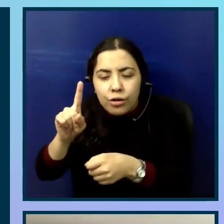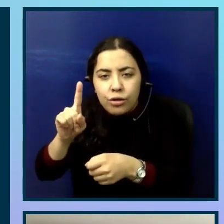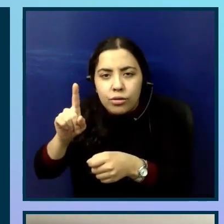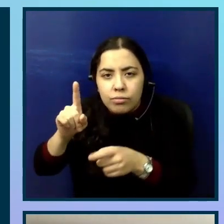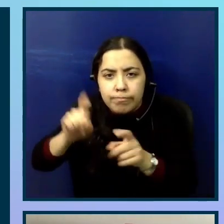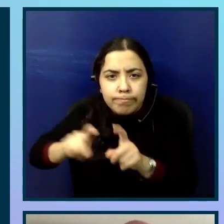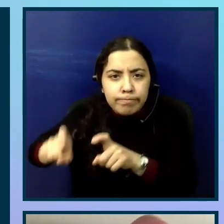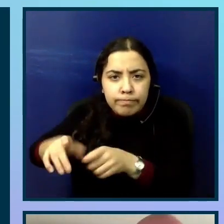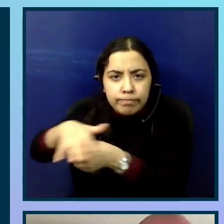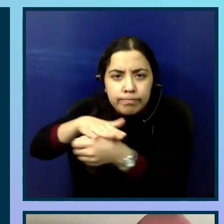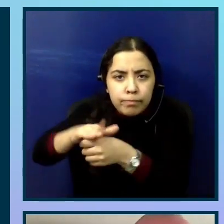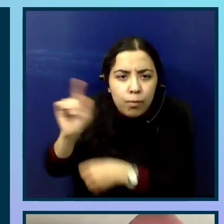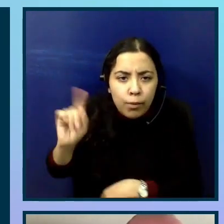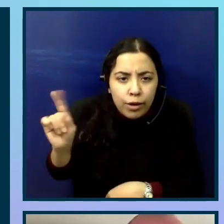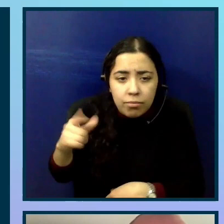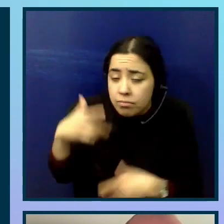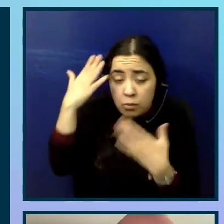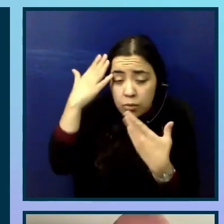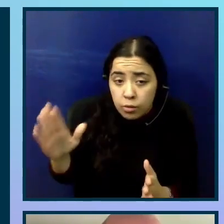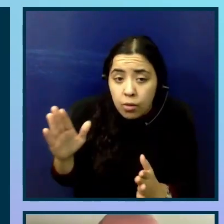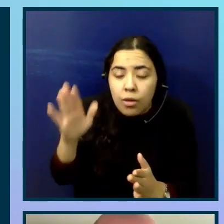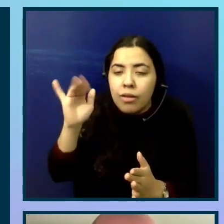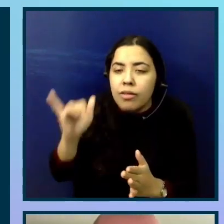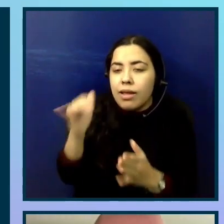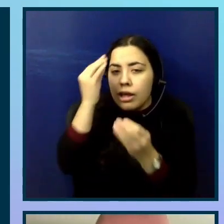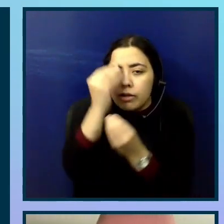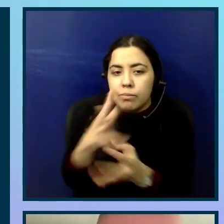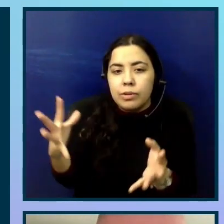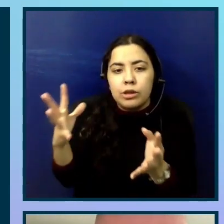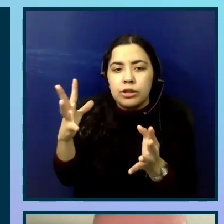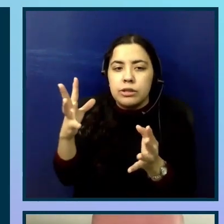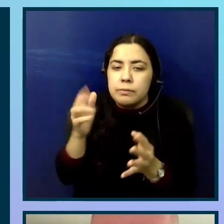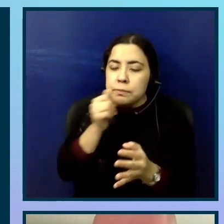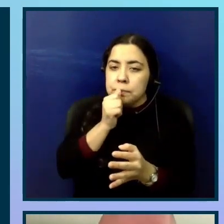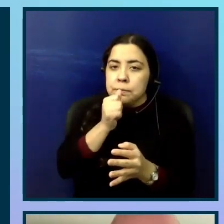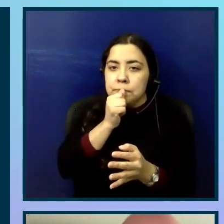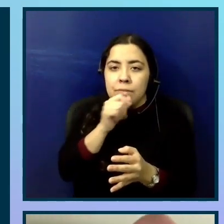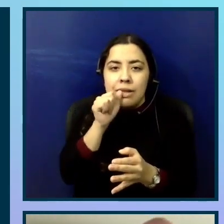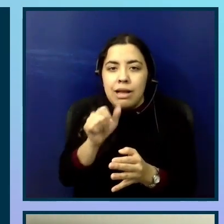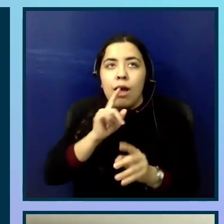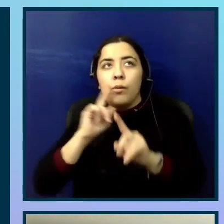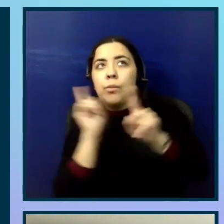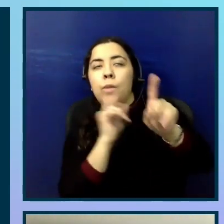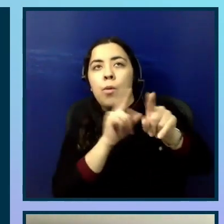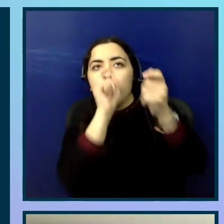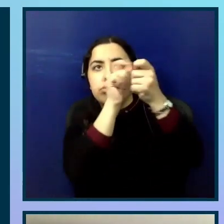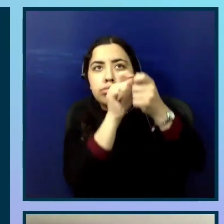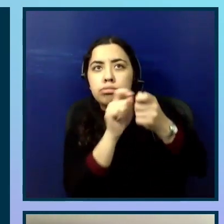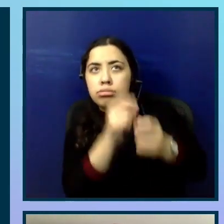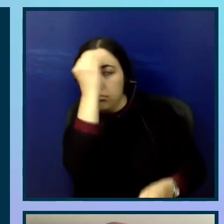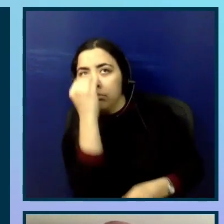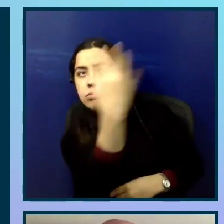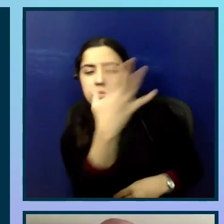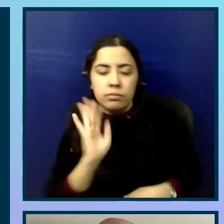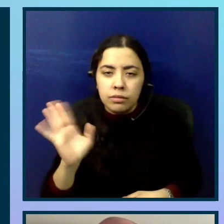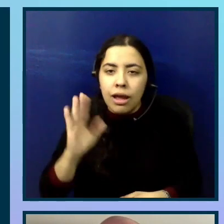And then also other things that we've been exploring around small data samples are not reported. If you are collecting data from 20 people,